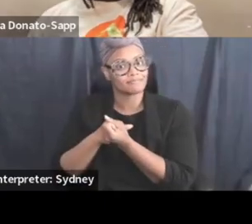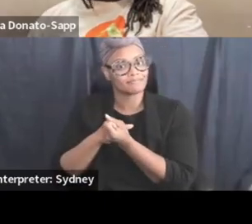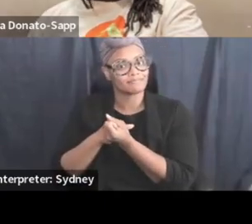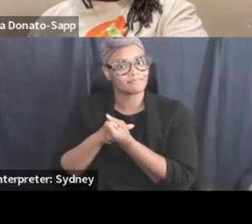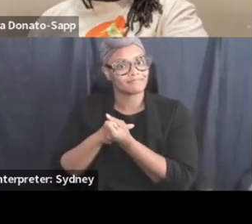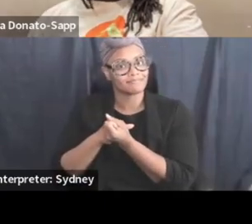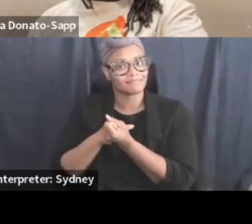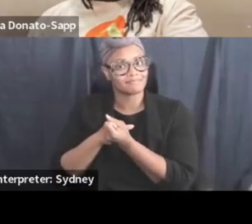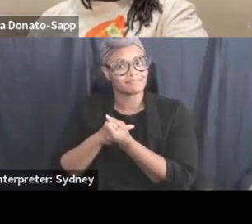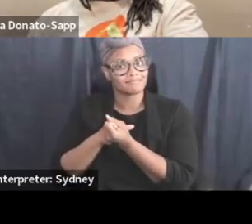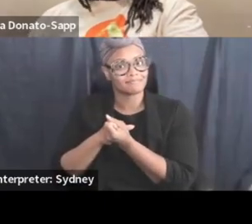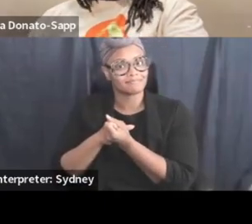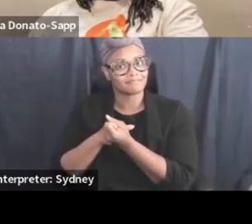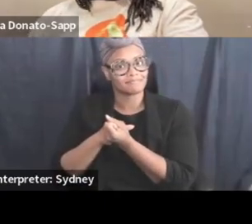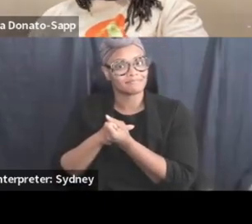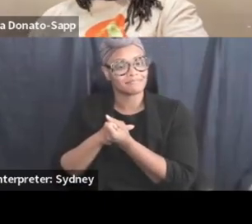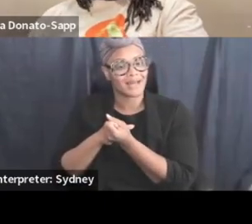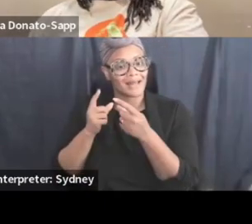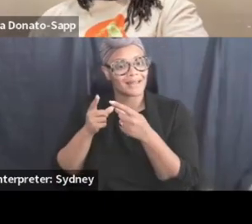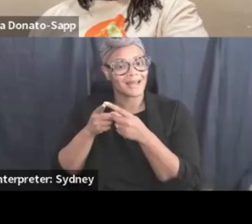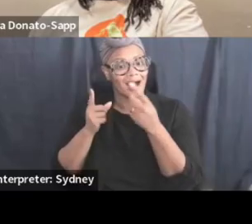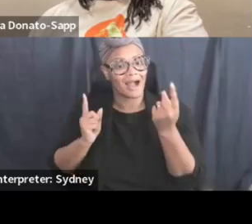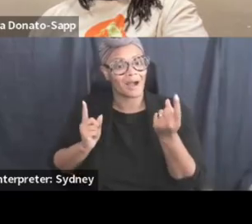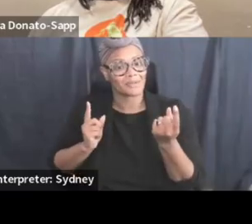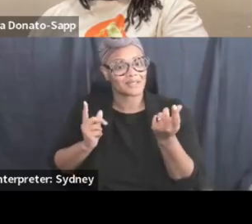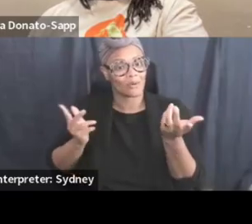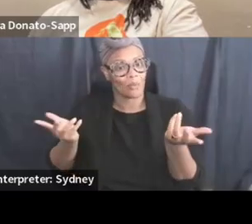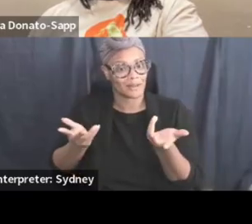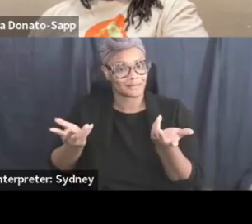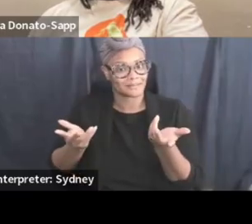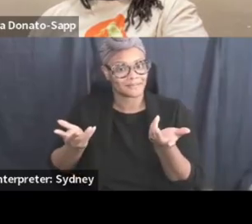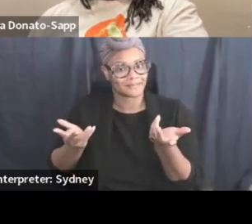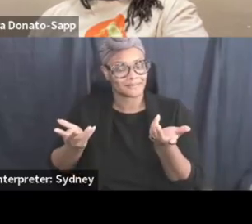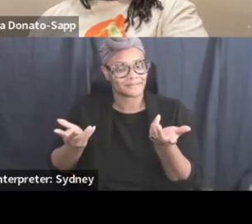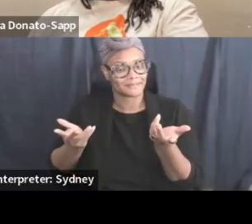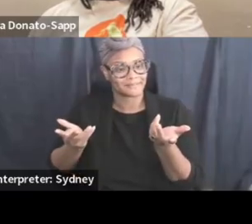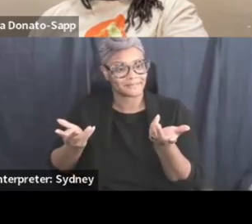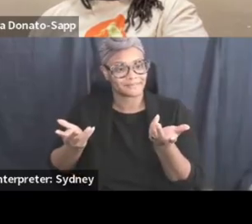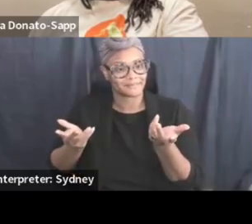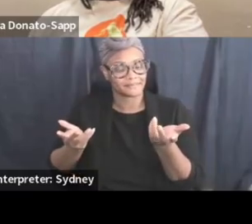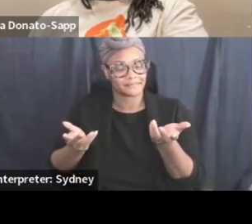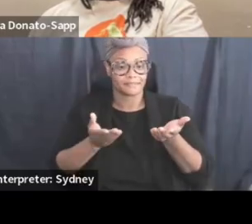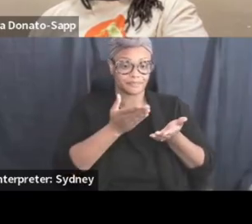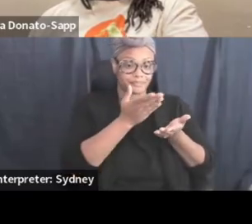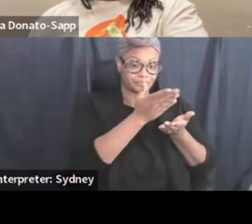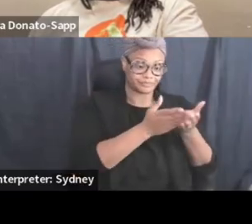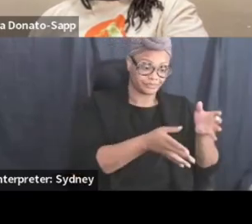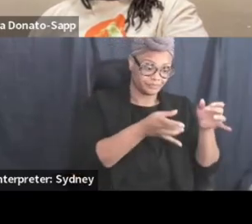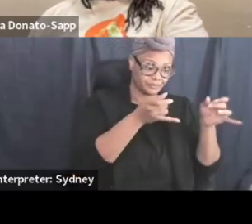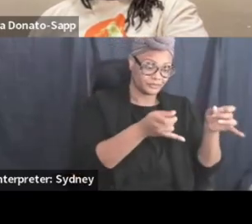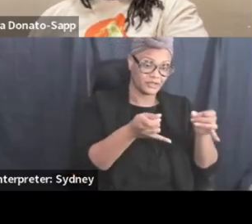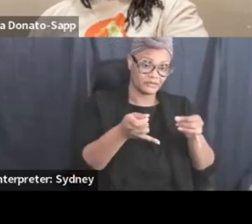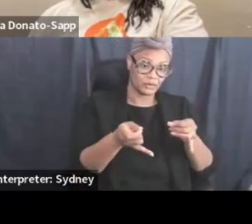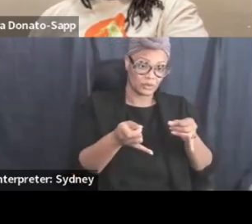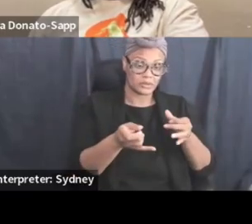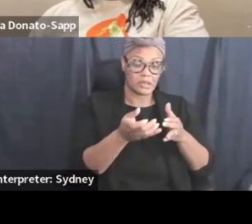Well, the counter to that is that we have individuals, families, African-American who are